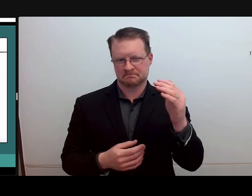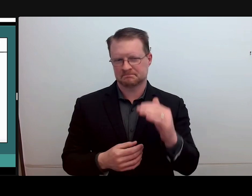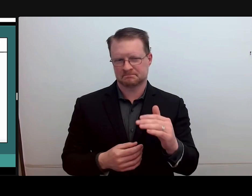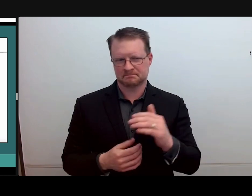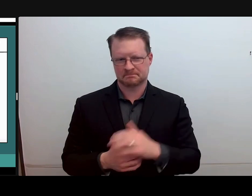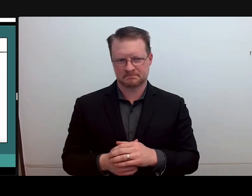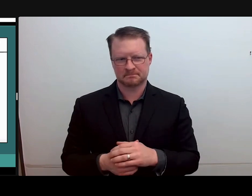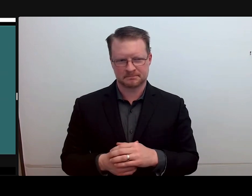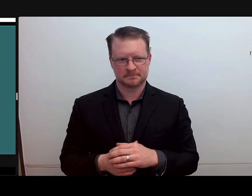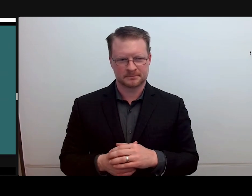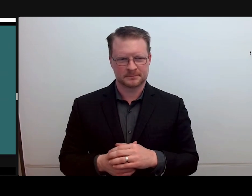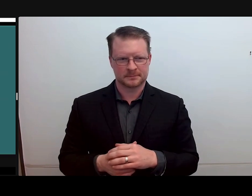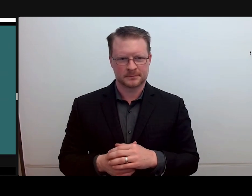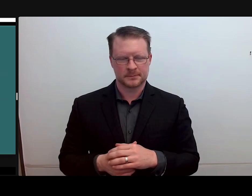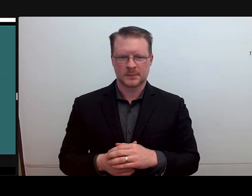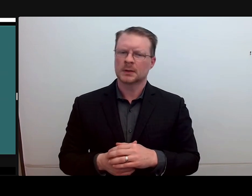Next slide. Thank you.